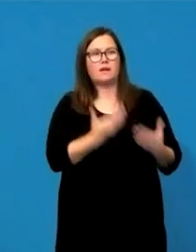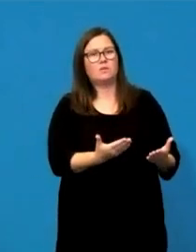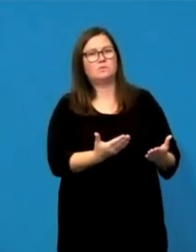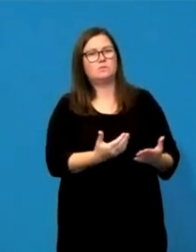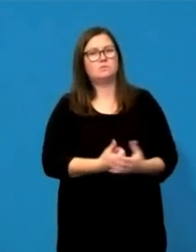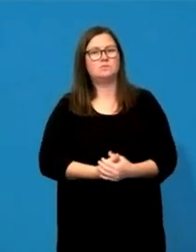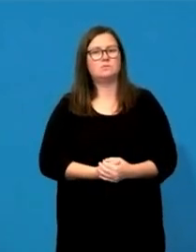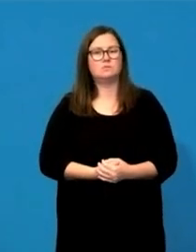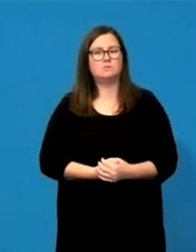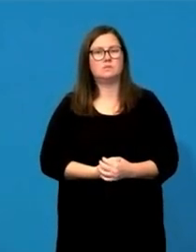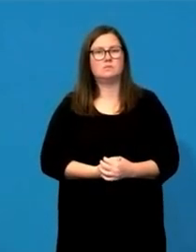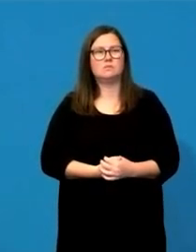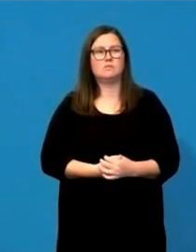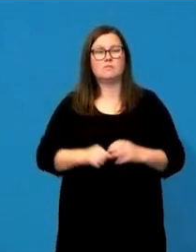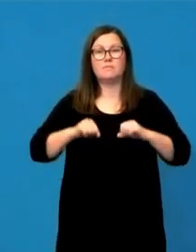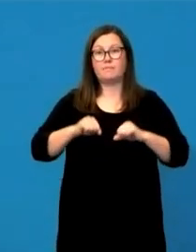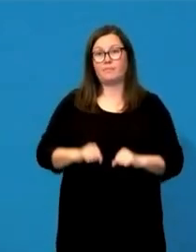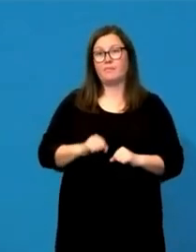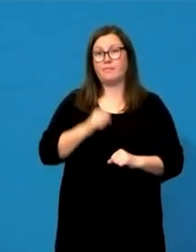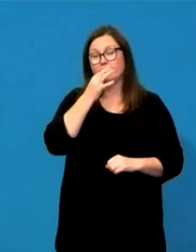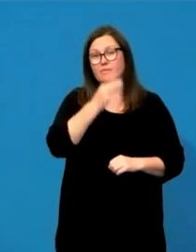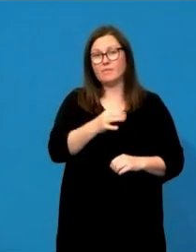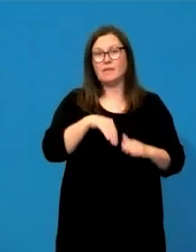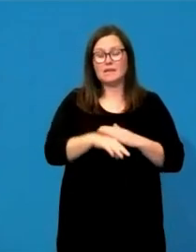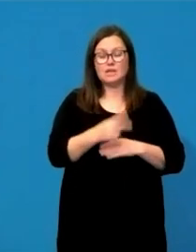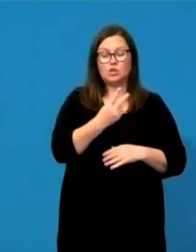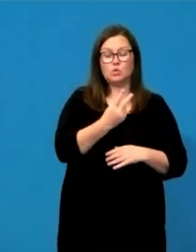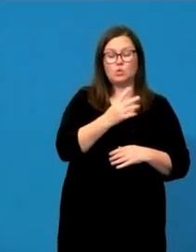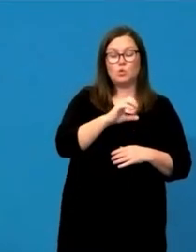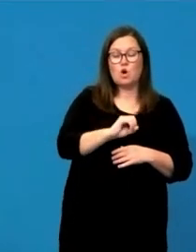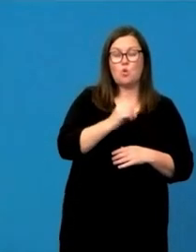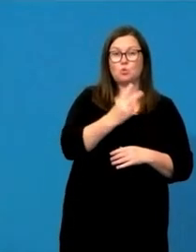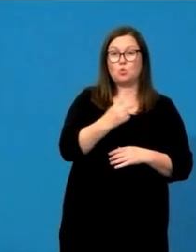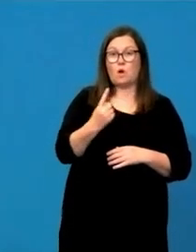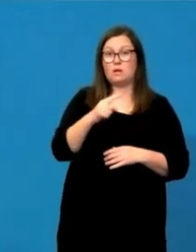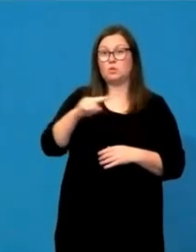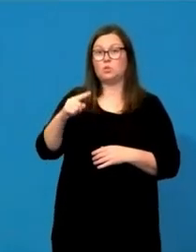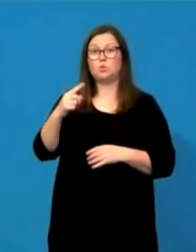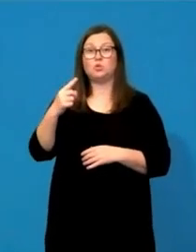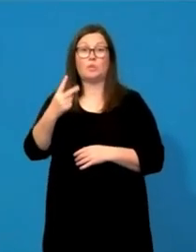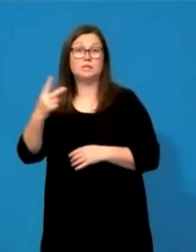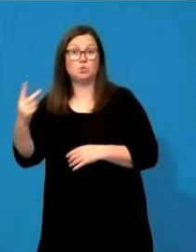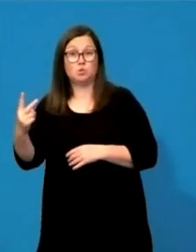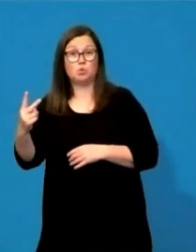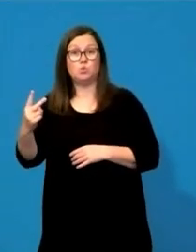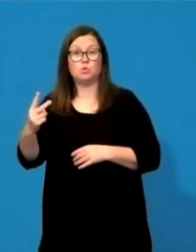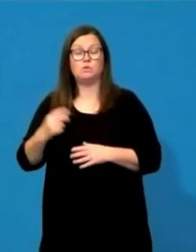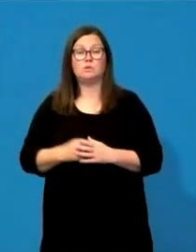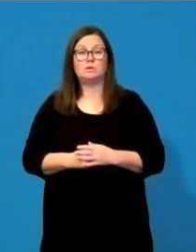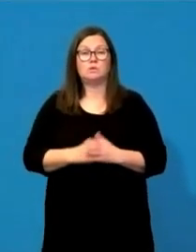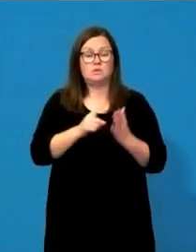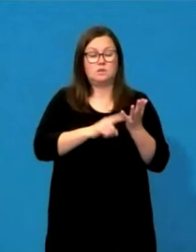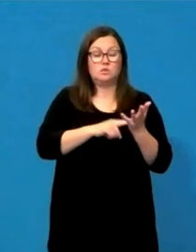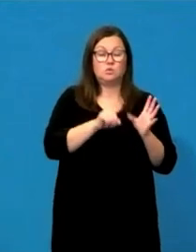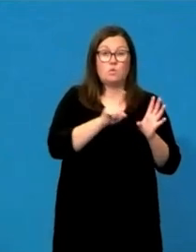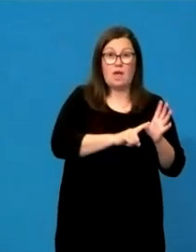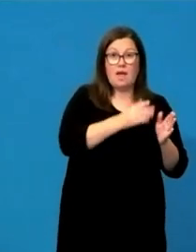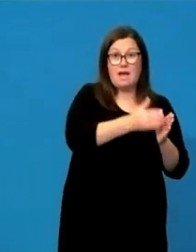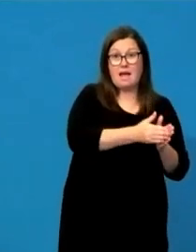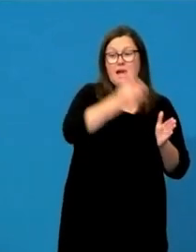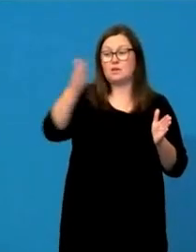Jazsikah, in 2021-2022, that is, from July to July this year, just now,